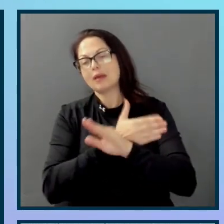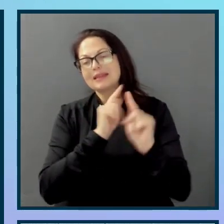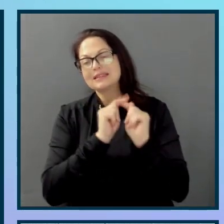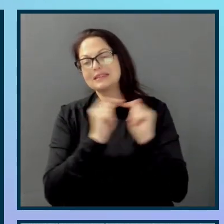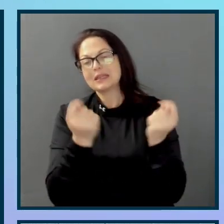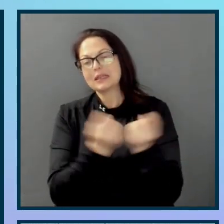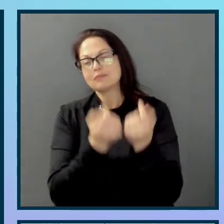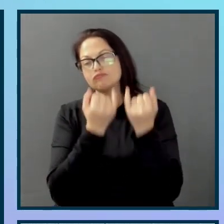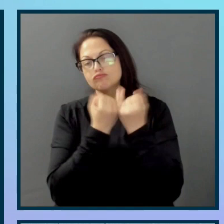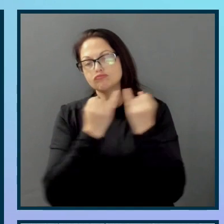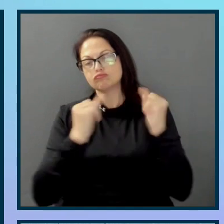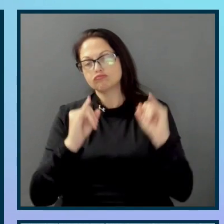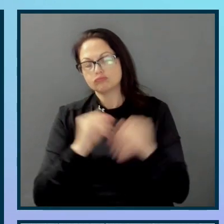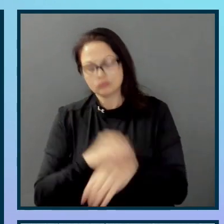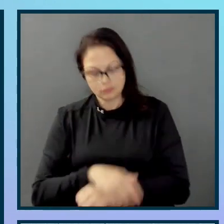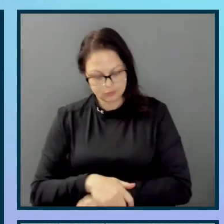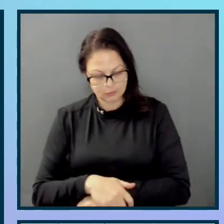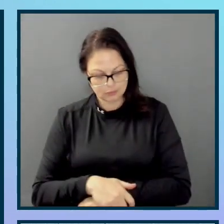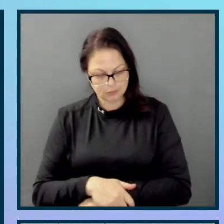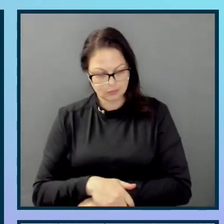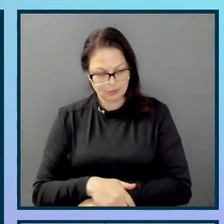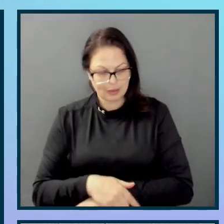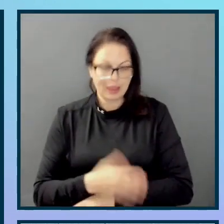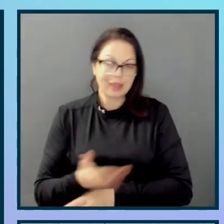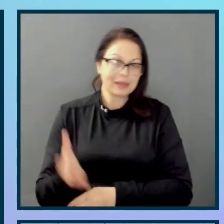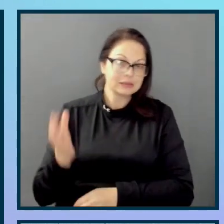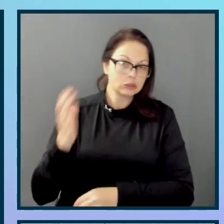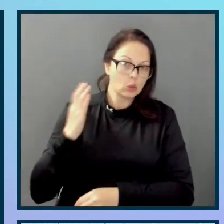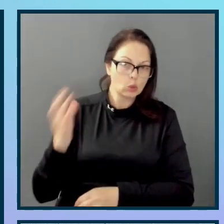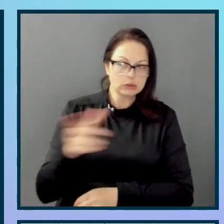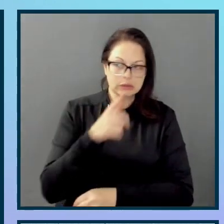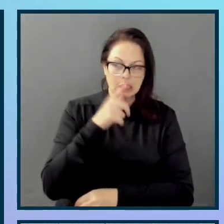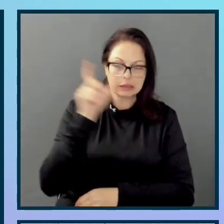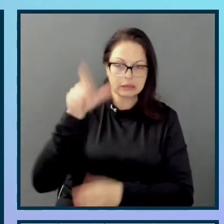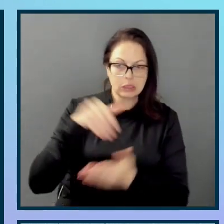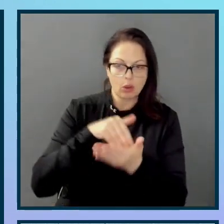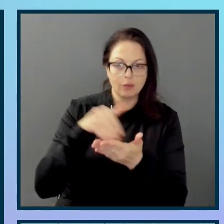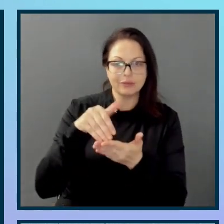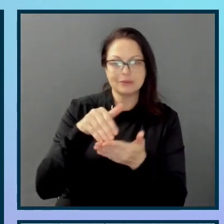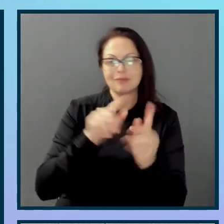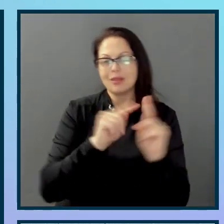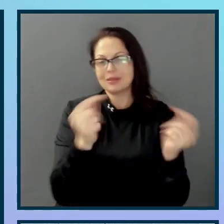Over time, as coaches are utilized less often, the team approaches graduation. At that point,